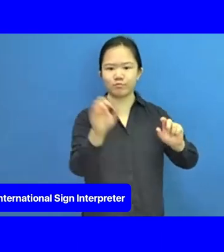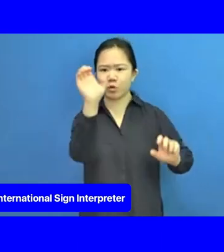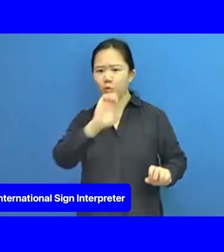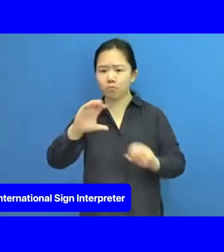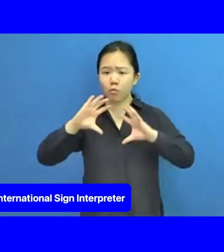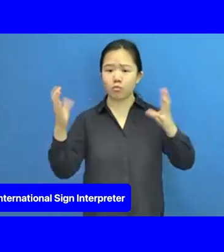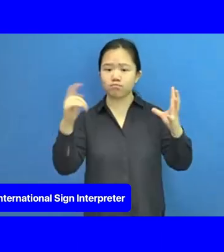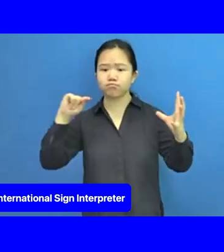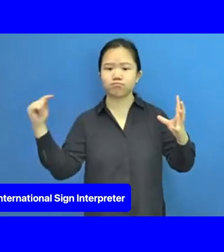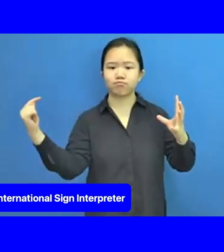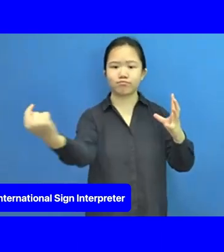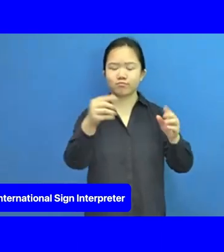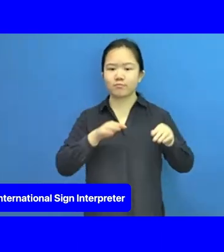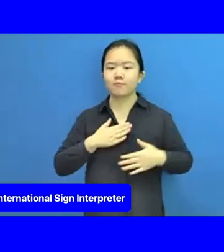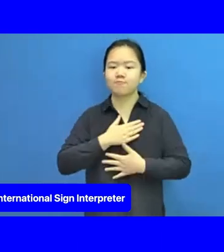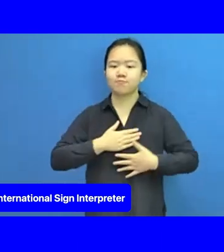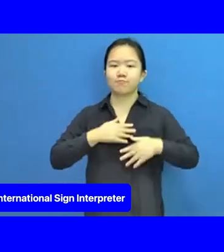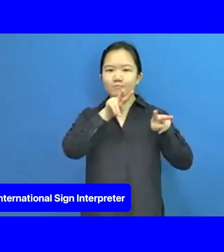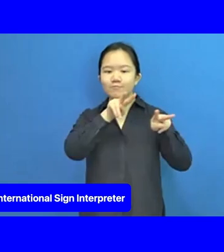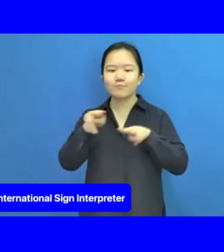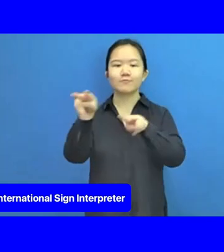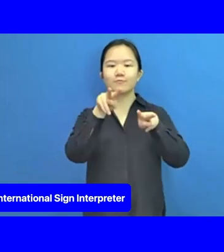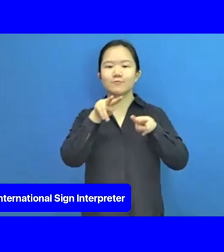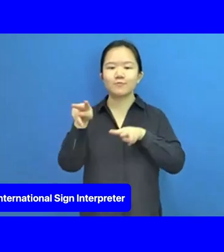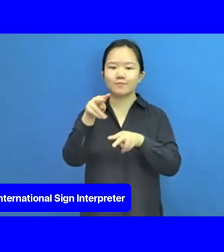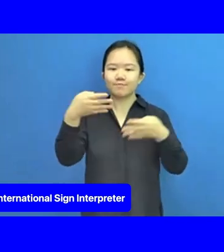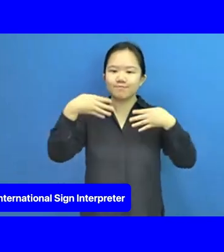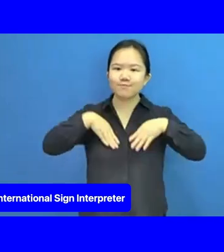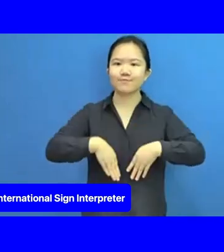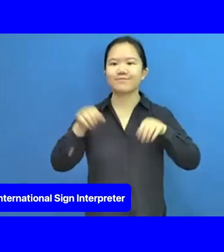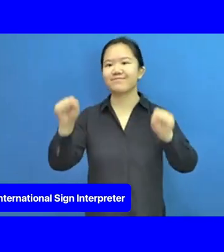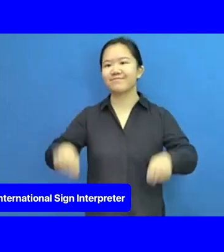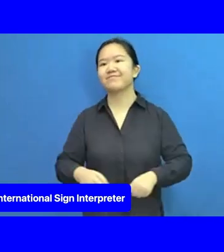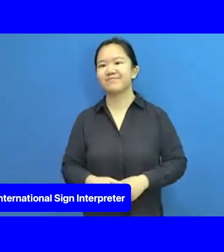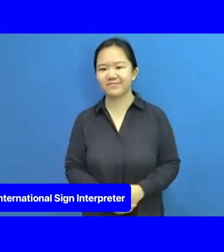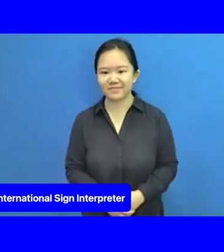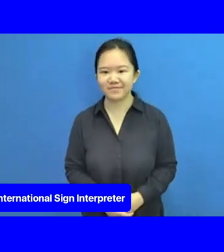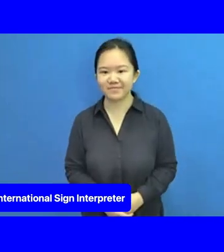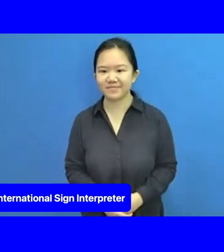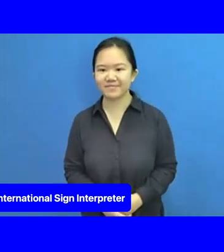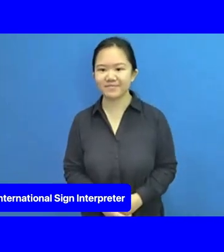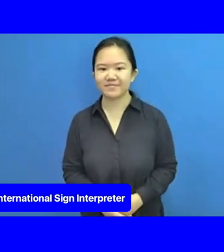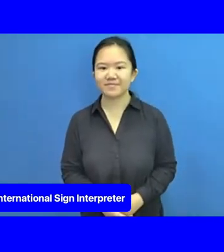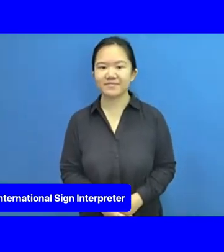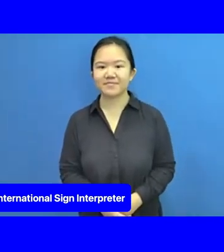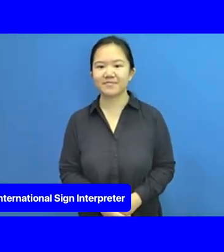when they saw the first project, they were so excited, they, whether they were from the creation side